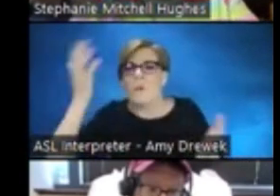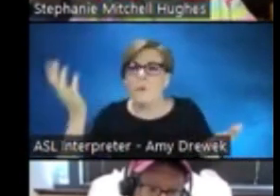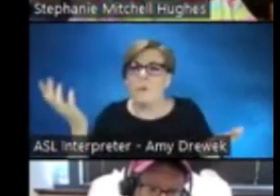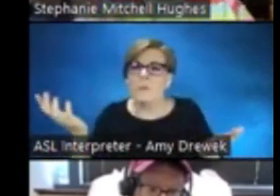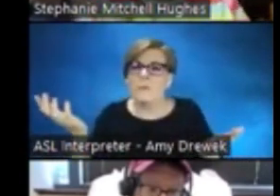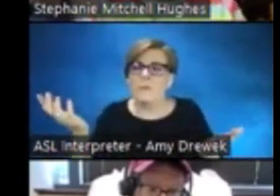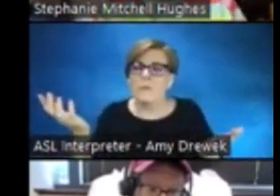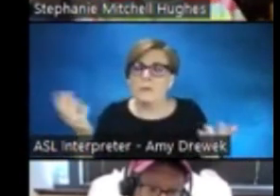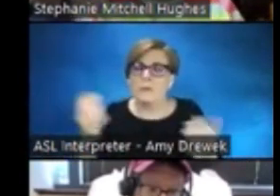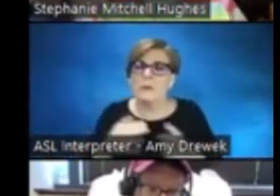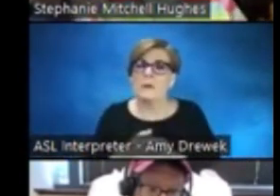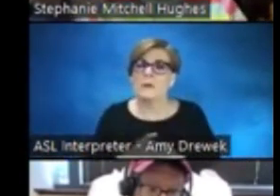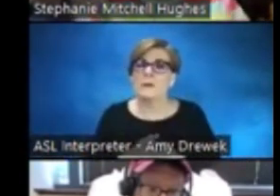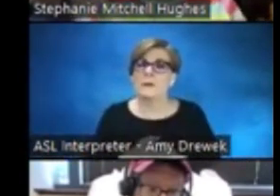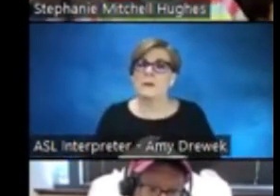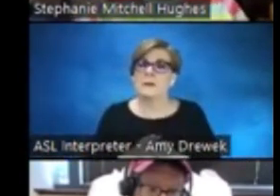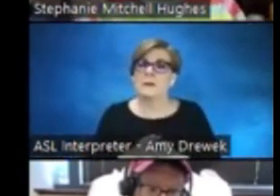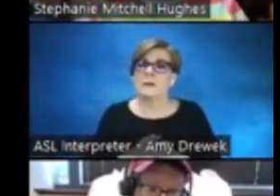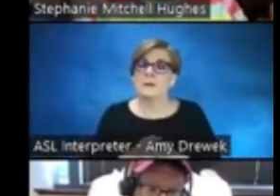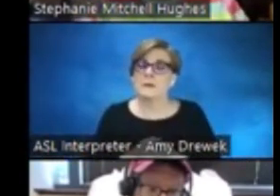I DON'T GO AND SAY THINGS AND TALK ABOUT THINGS.